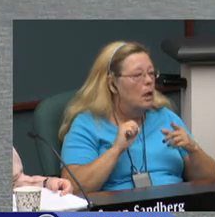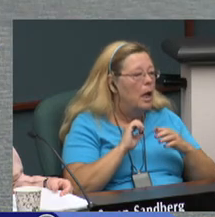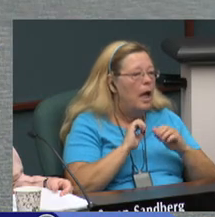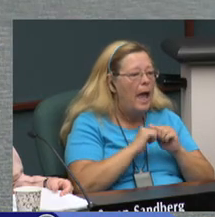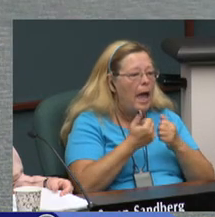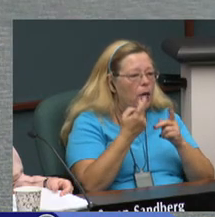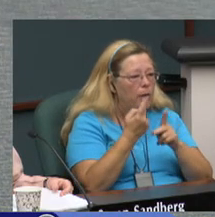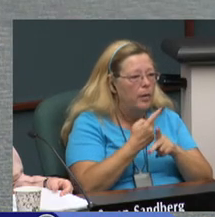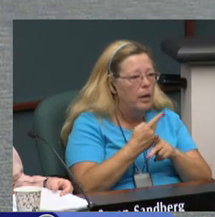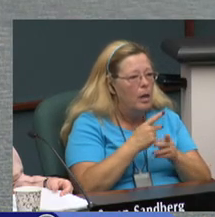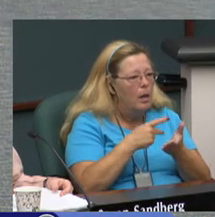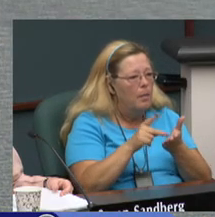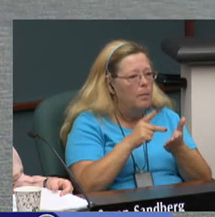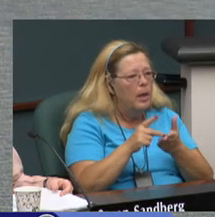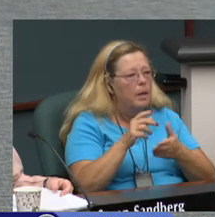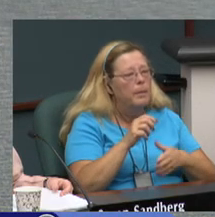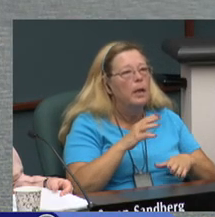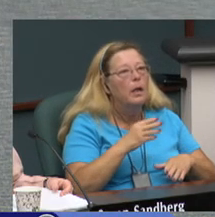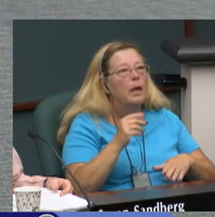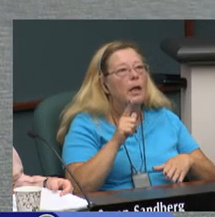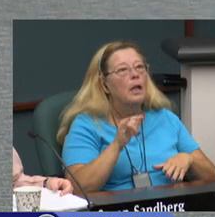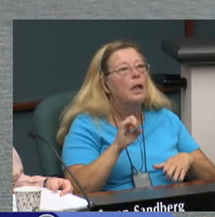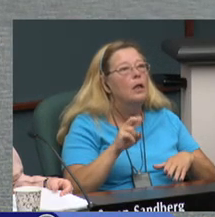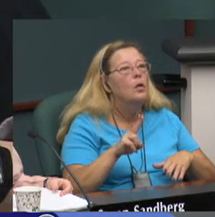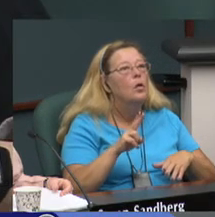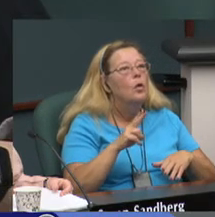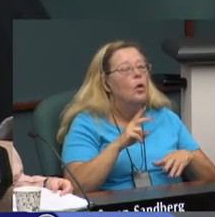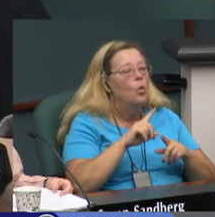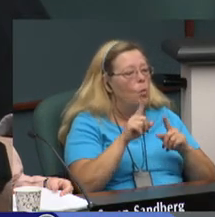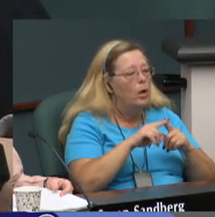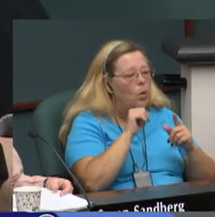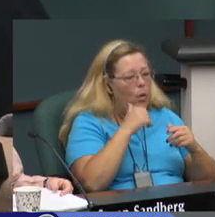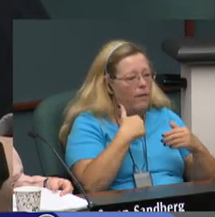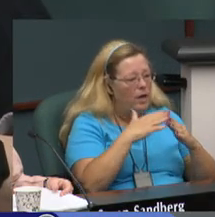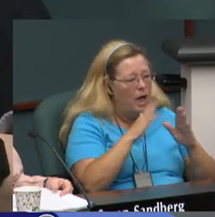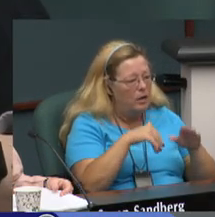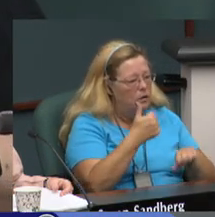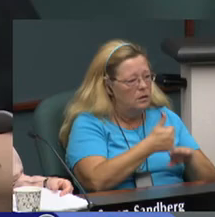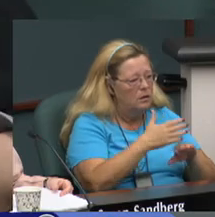payment in lieu when a site won't have housing on it I mean I didn't quite